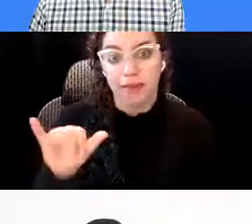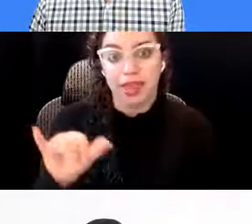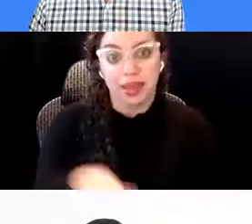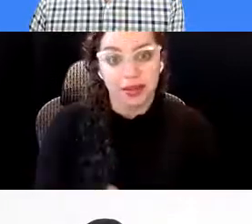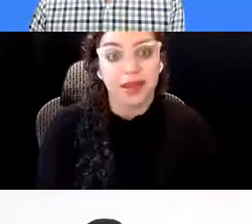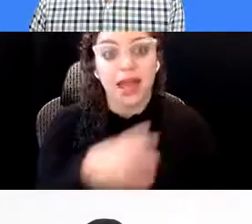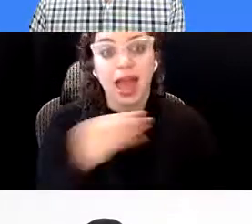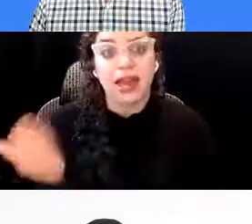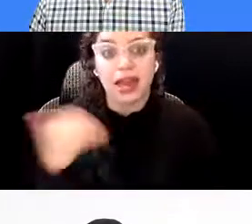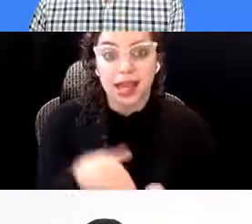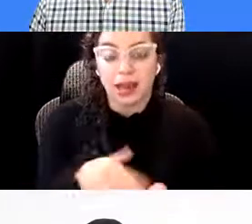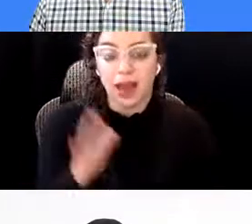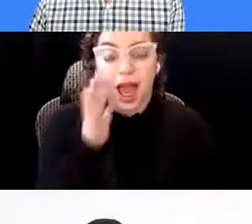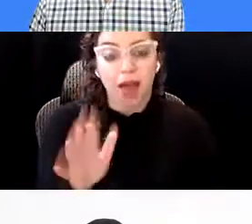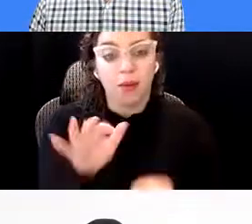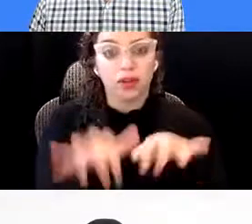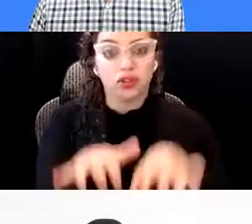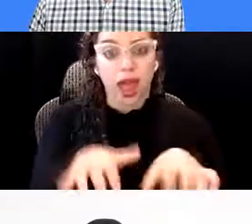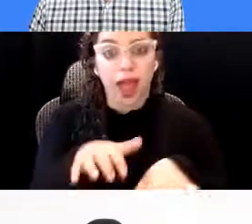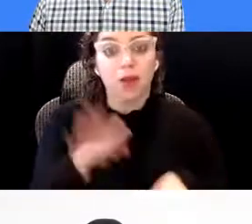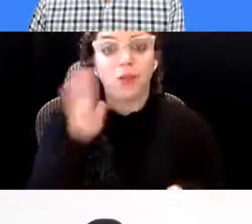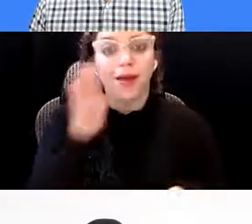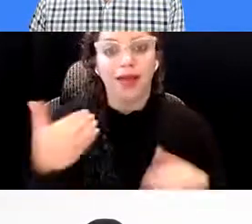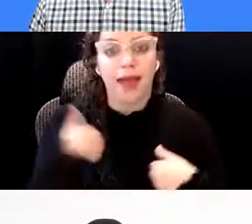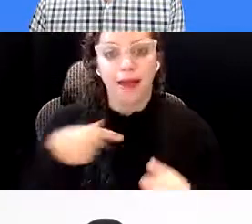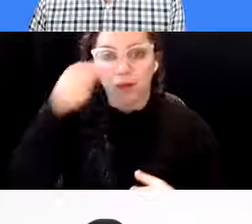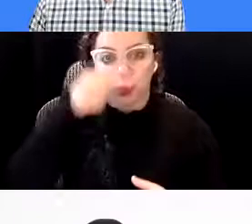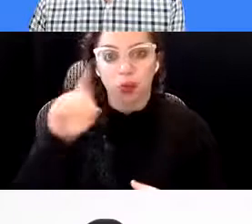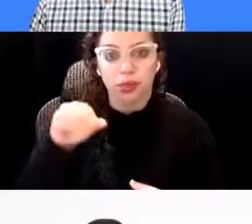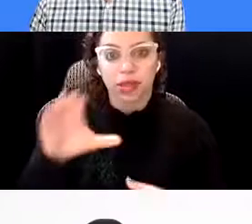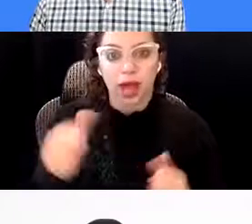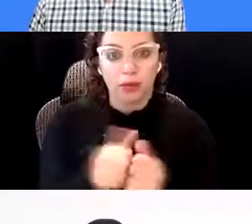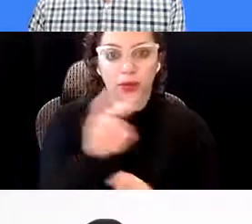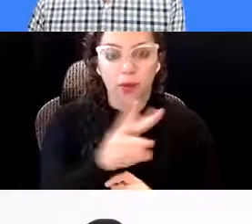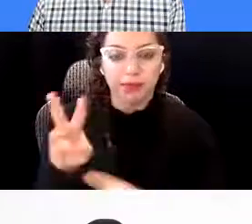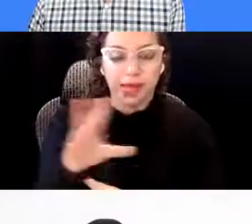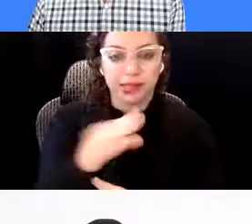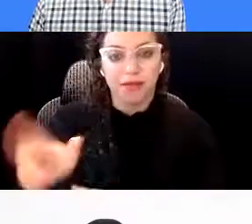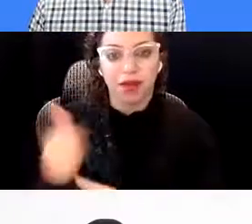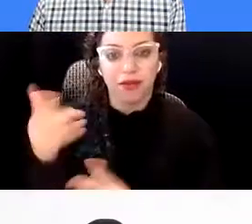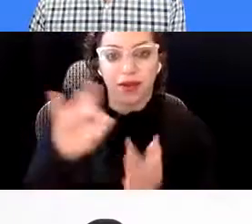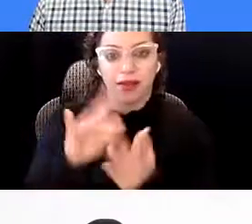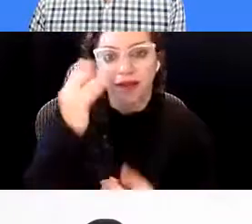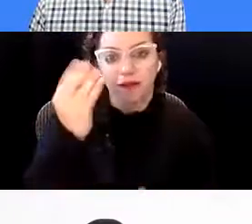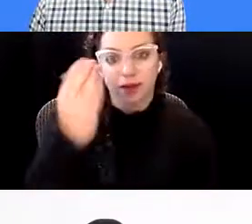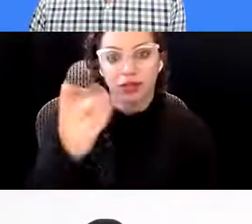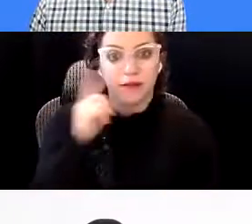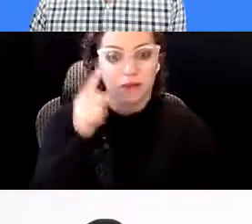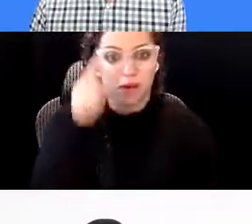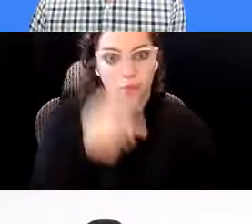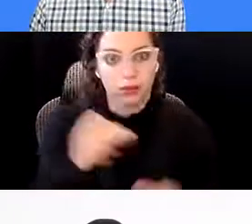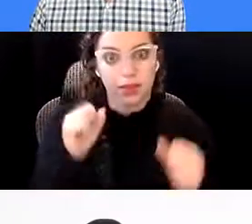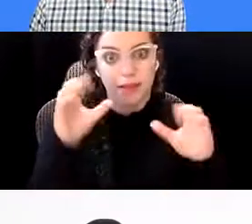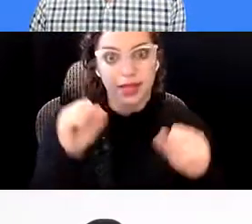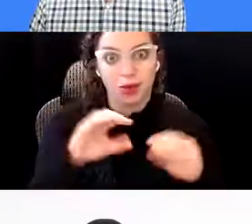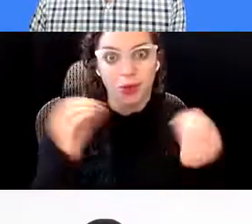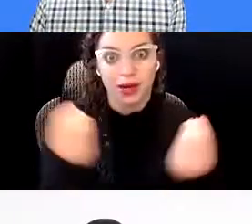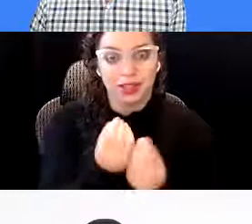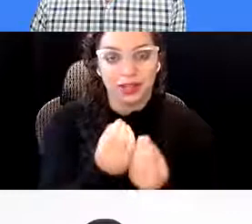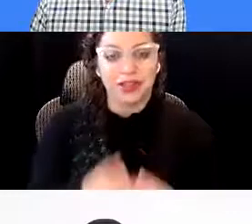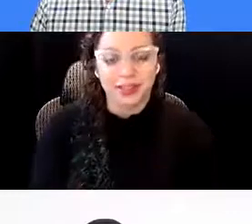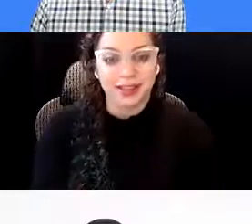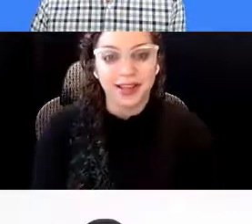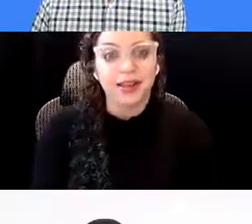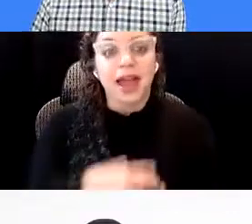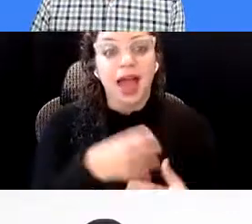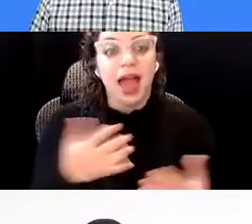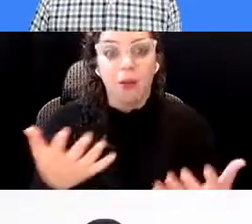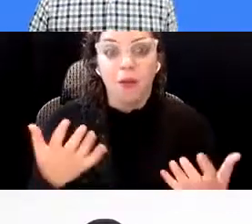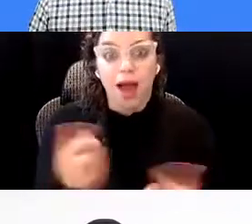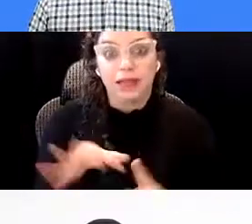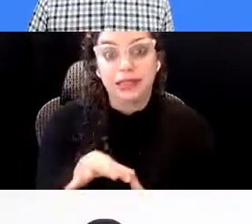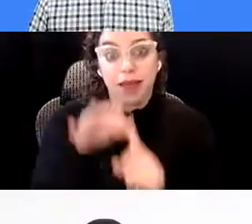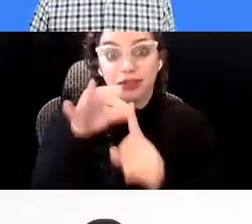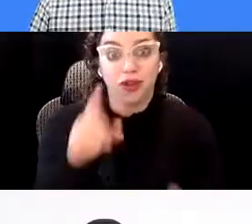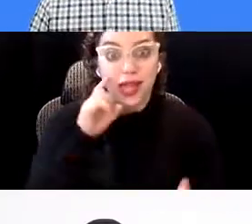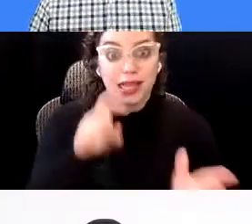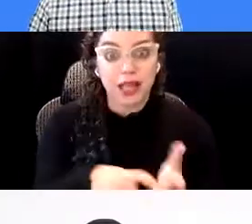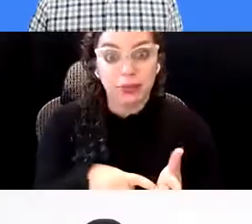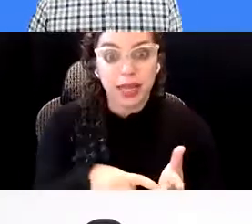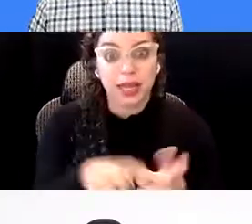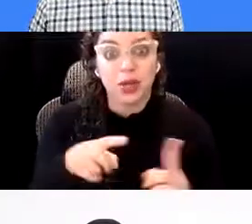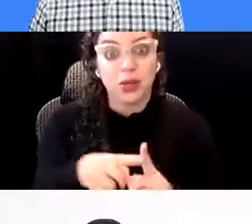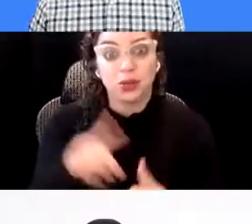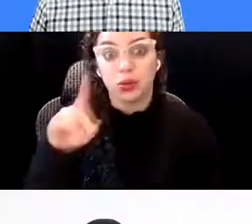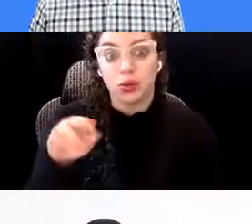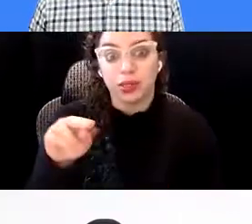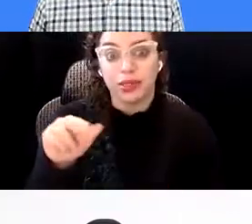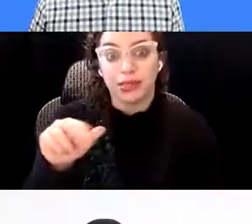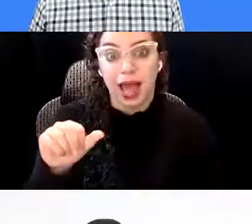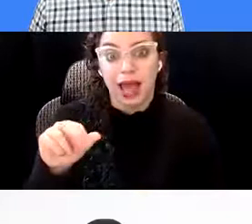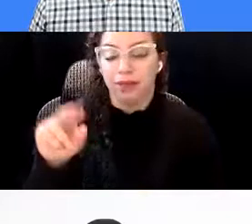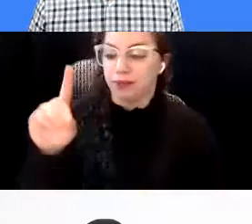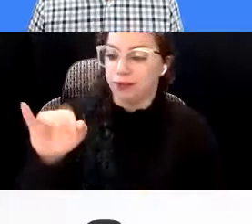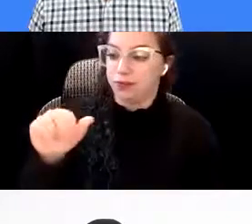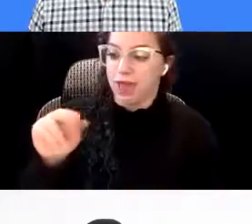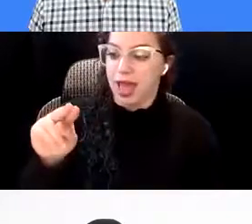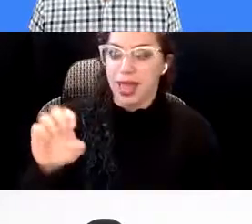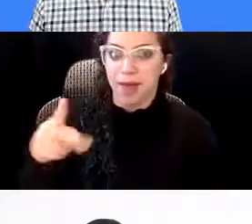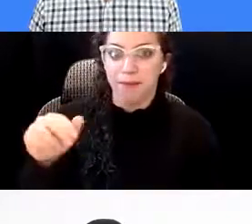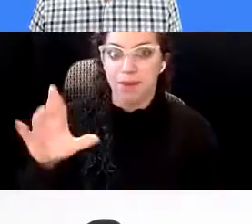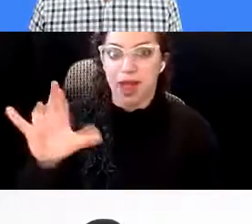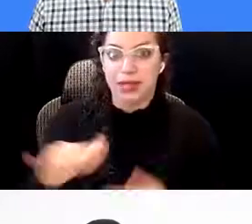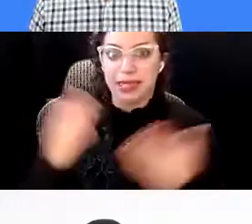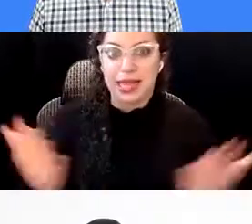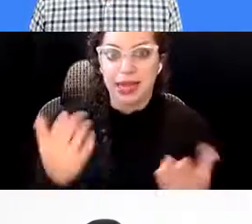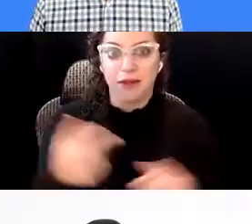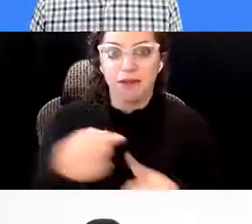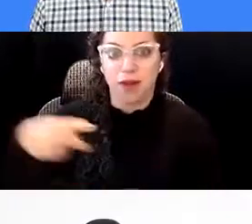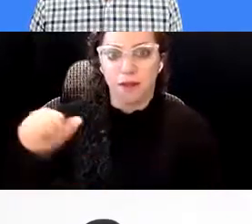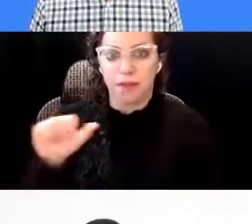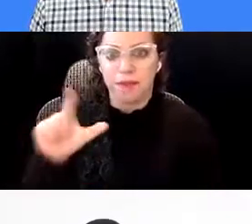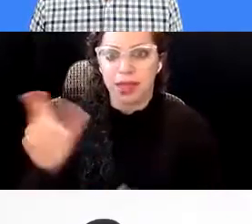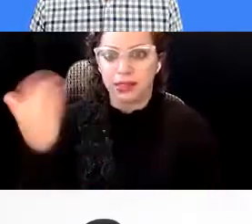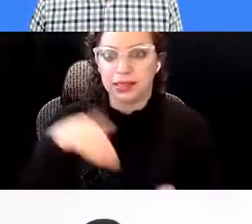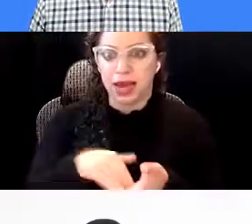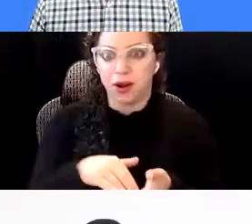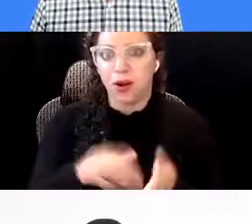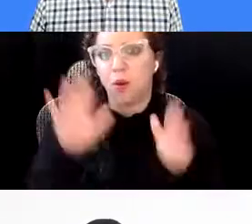And again, I'll put in the chat a Google Doc with the websites and other contact information for these amazing organizations. And we want to give a special acknowledgement to Diane Perry, who is here from PEAL Center. PEAL Center is a wonderful statewide resource as well.